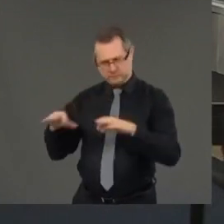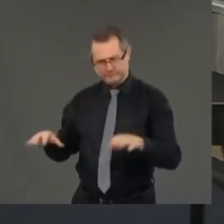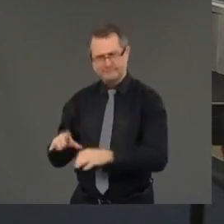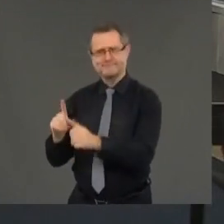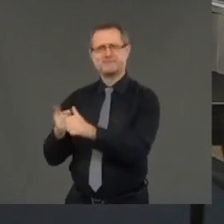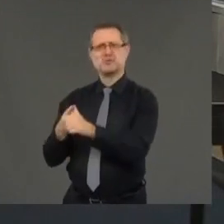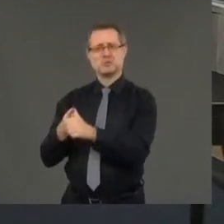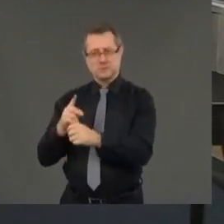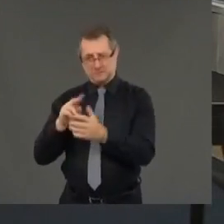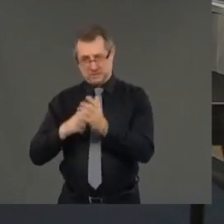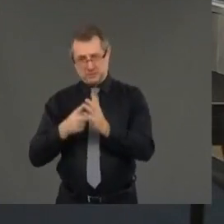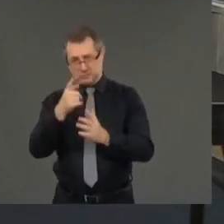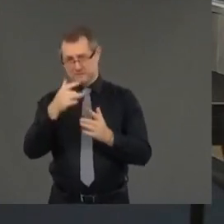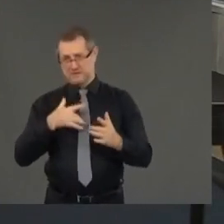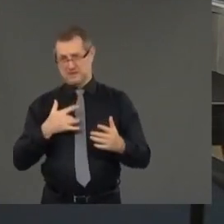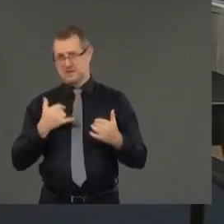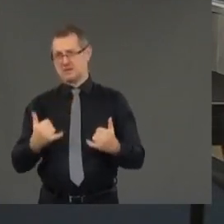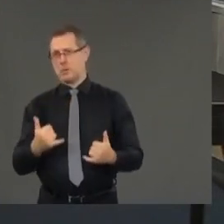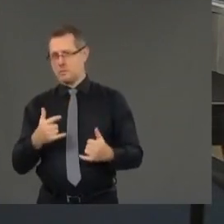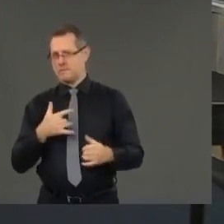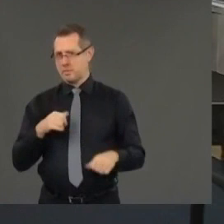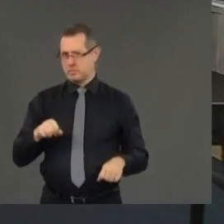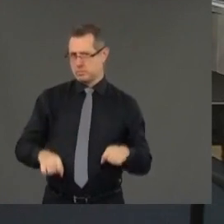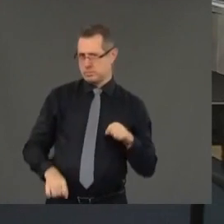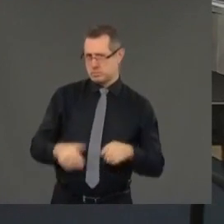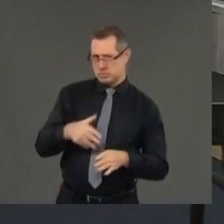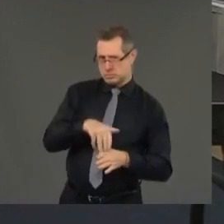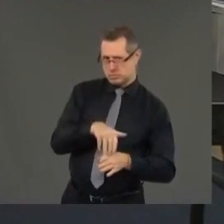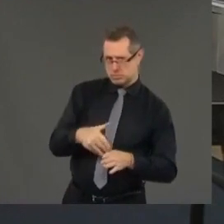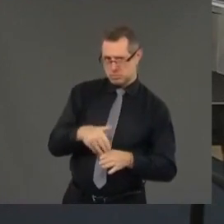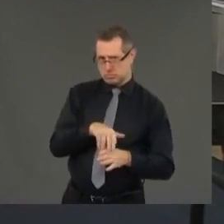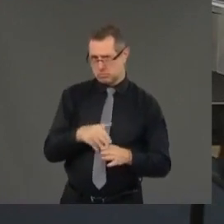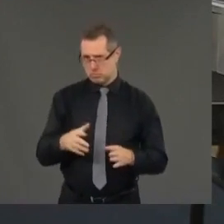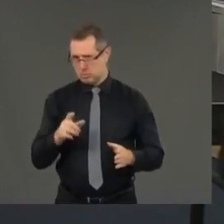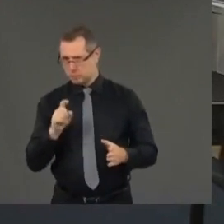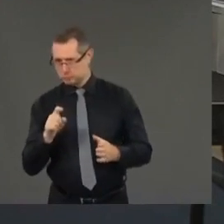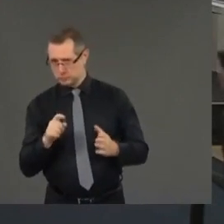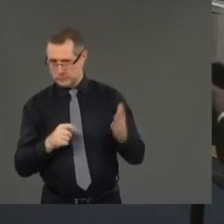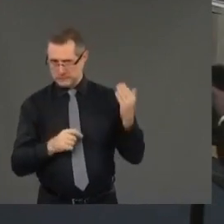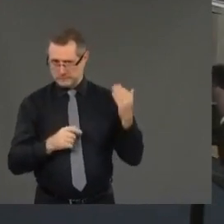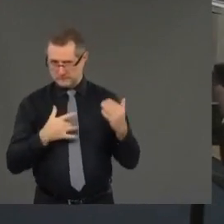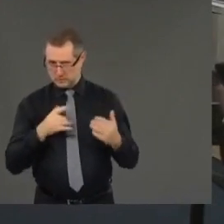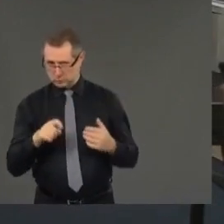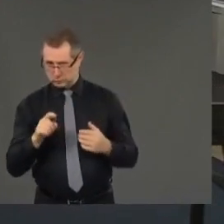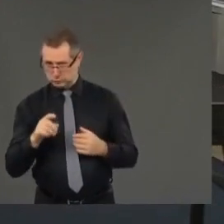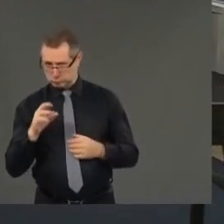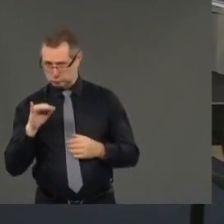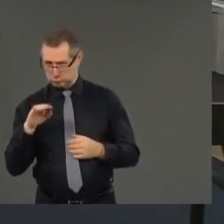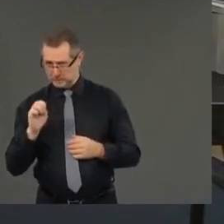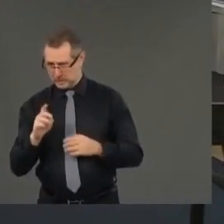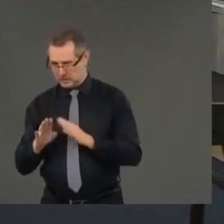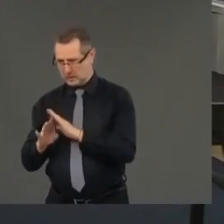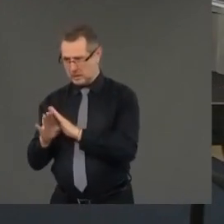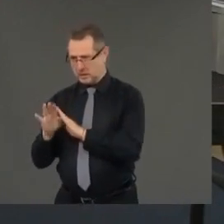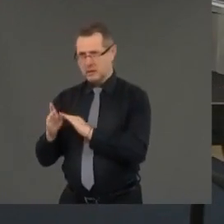BRINGING IN FEDERAL TROOPS.